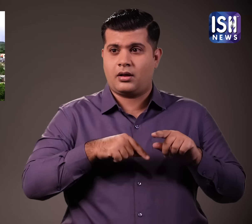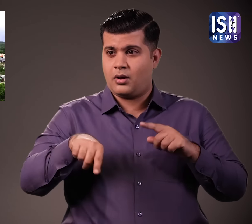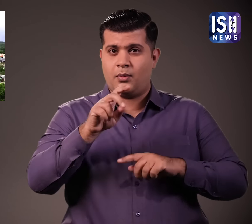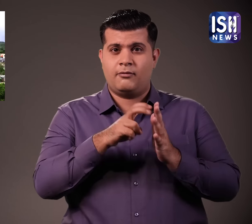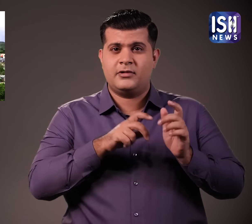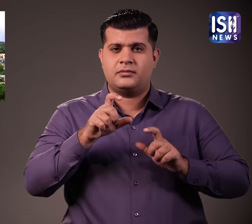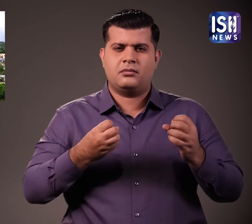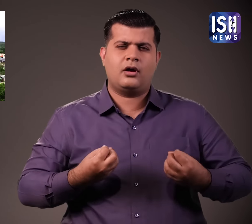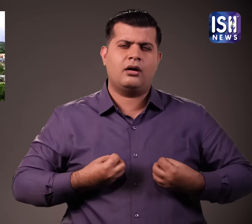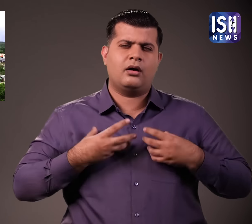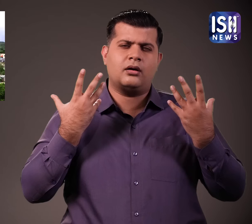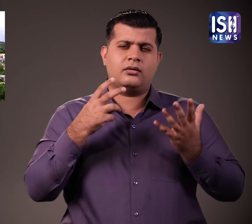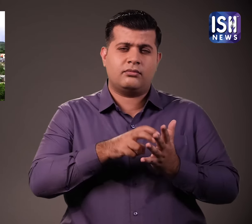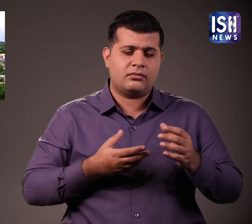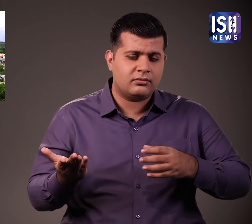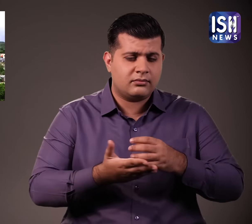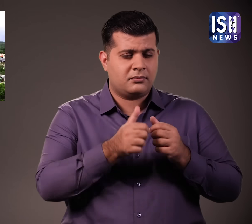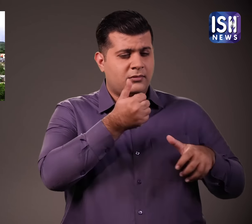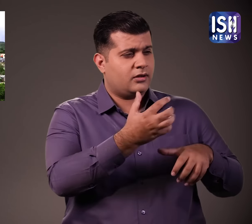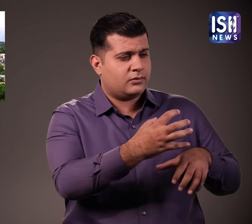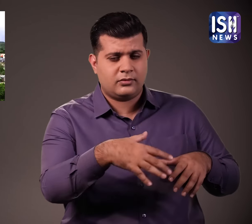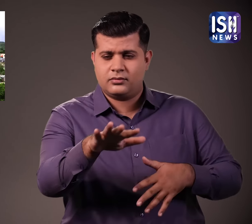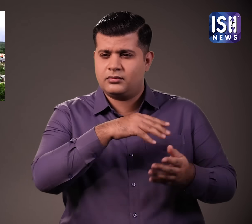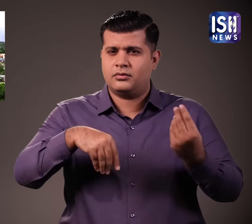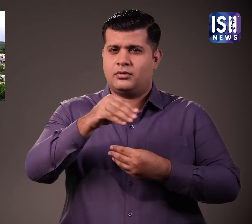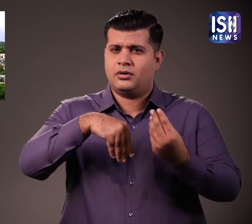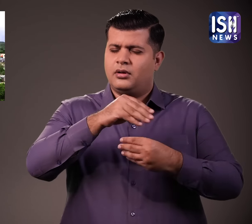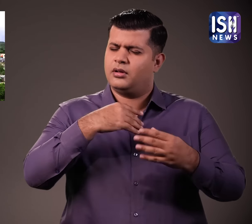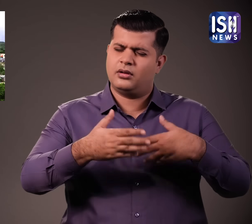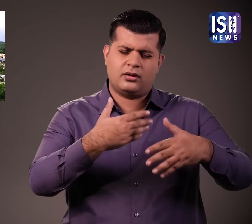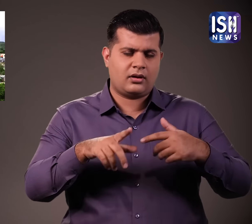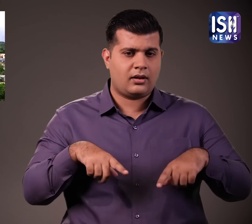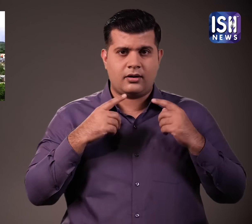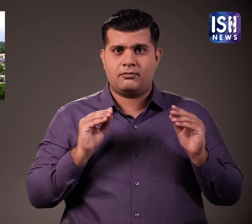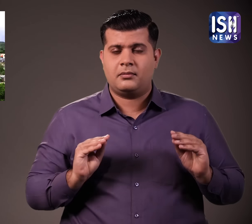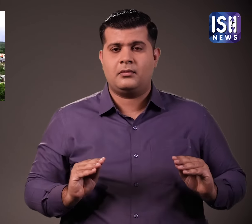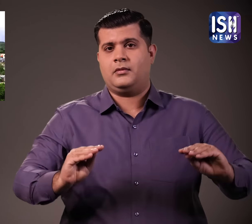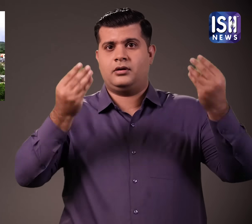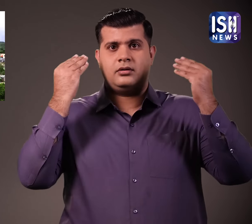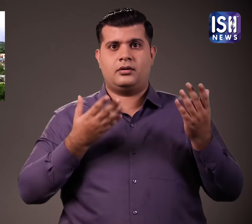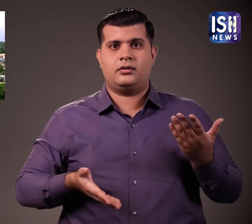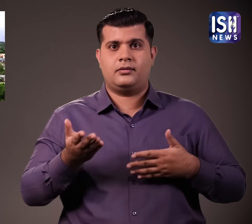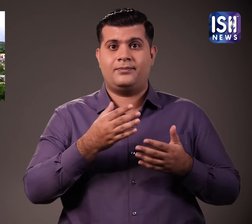Now villagers are happy because they have sufficient water for farming and their quality of life has improved.